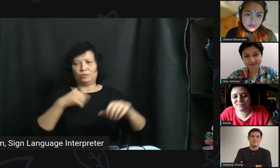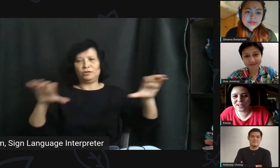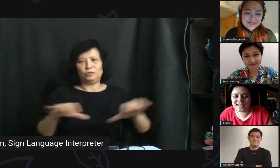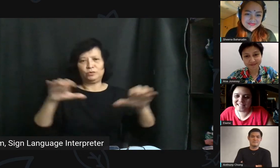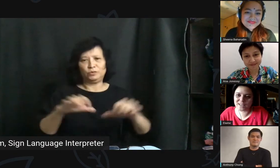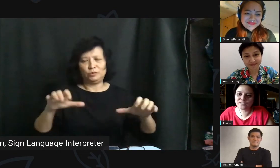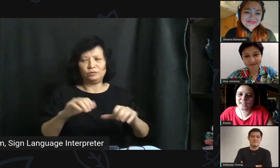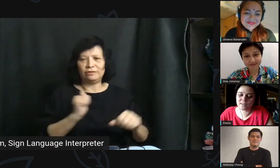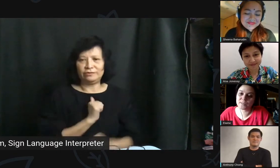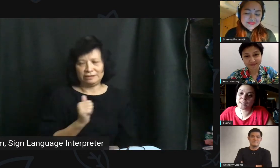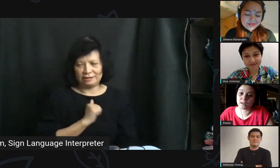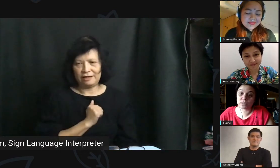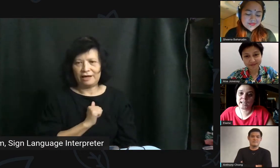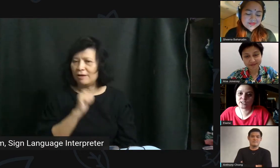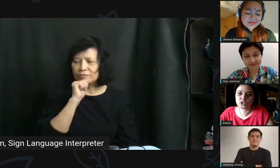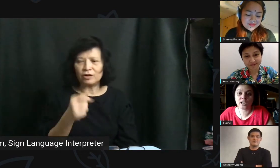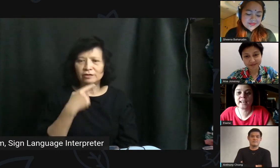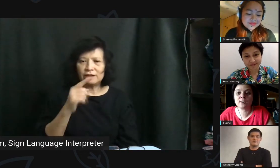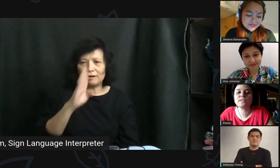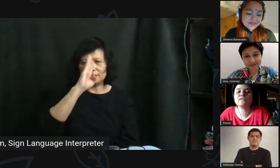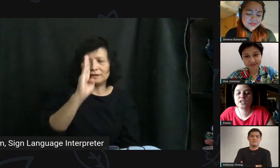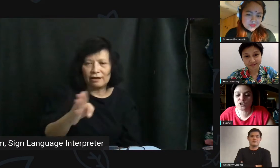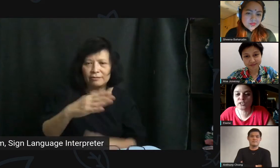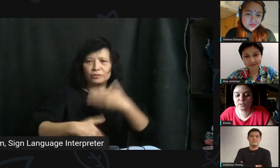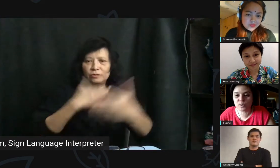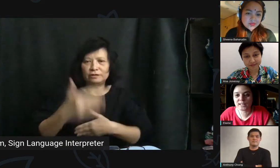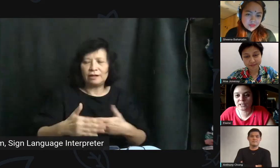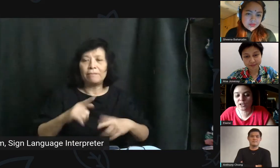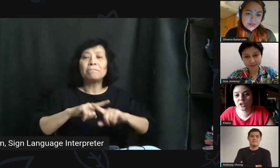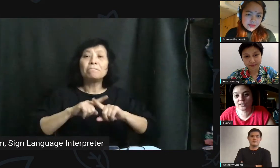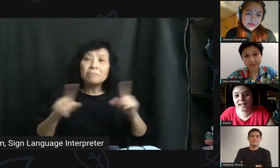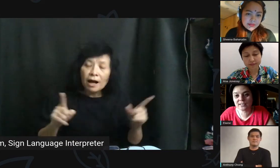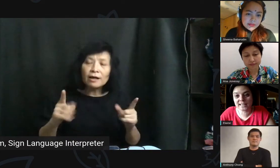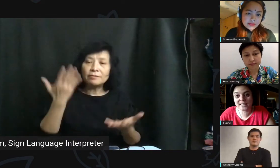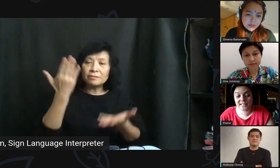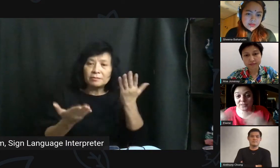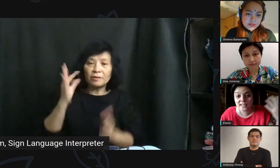But it’s definitely something that I would like to try out eventually when locked down is lifted